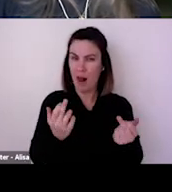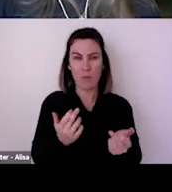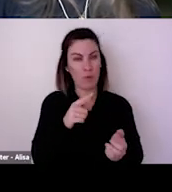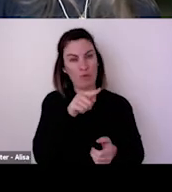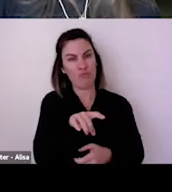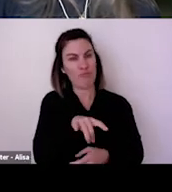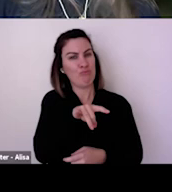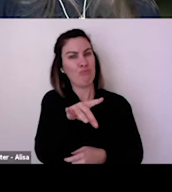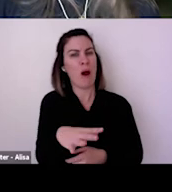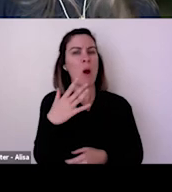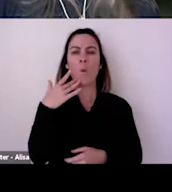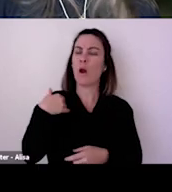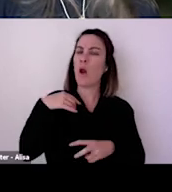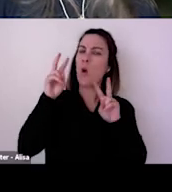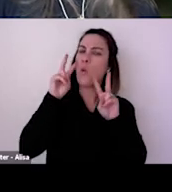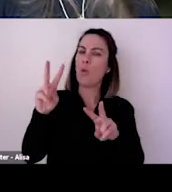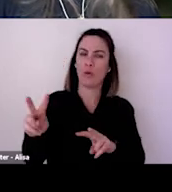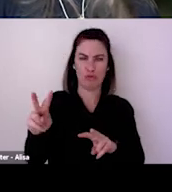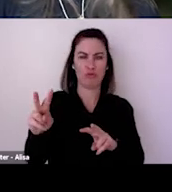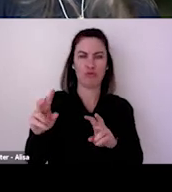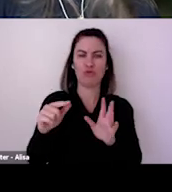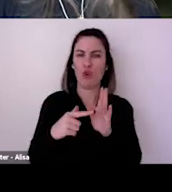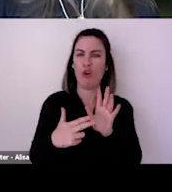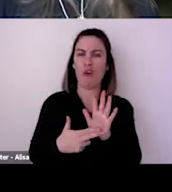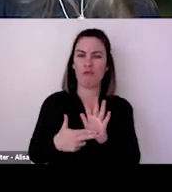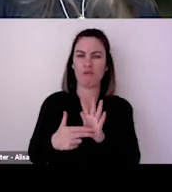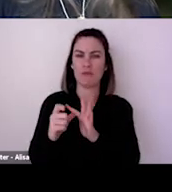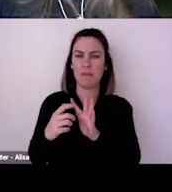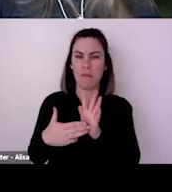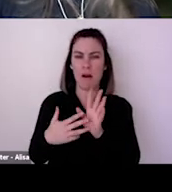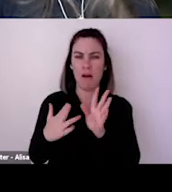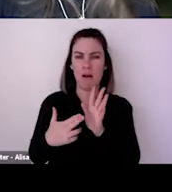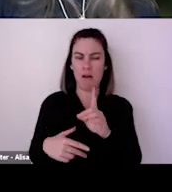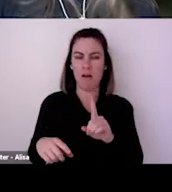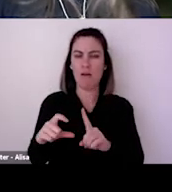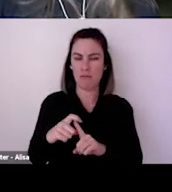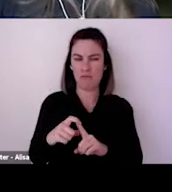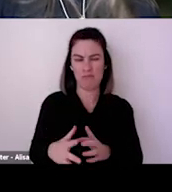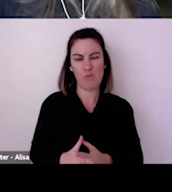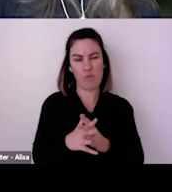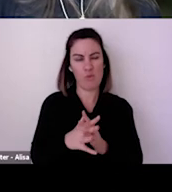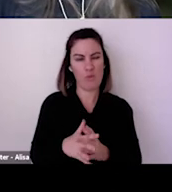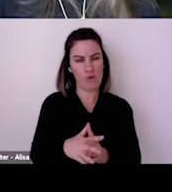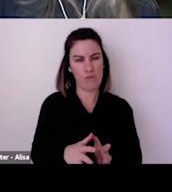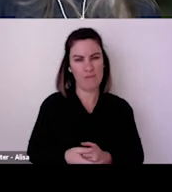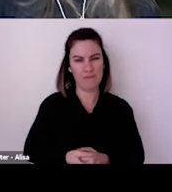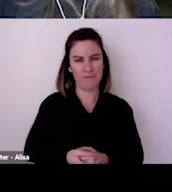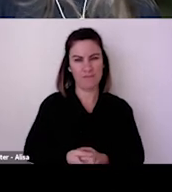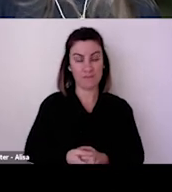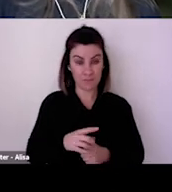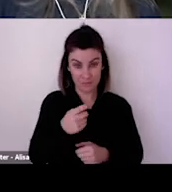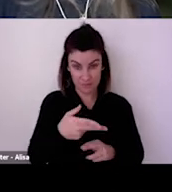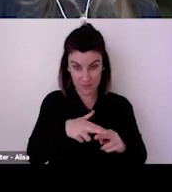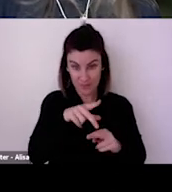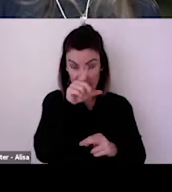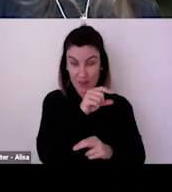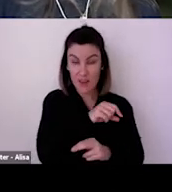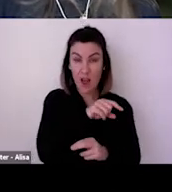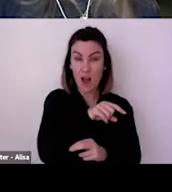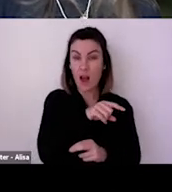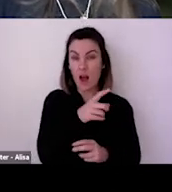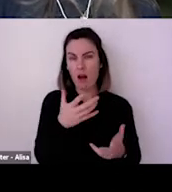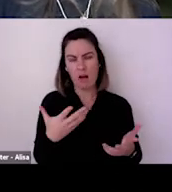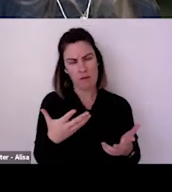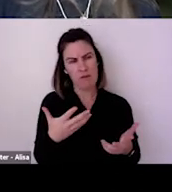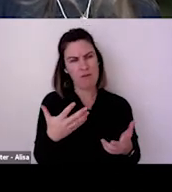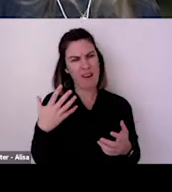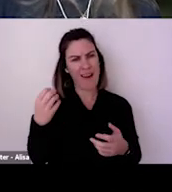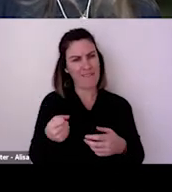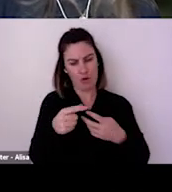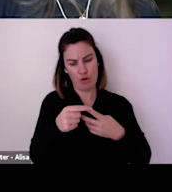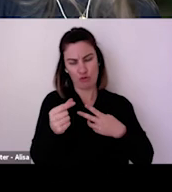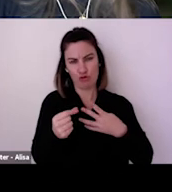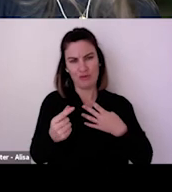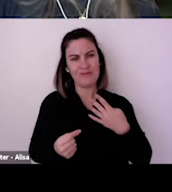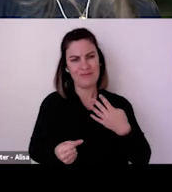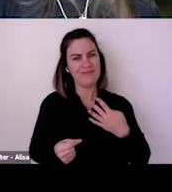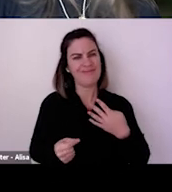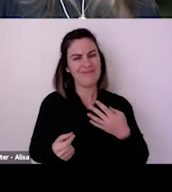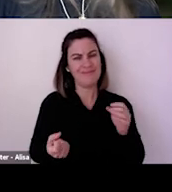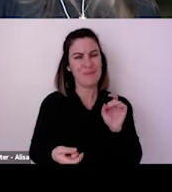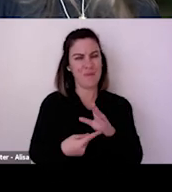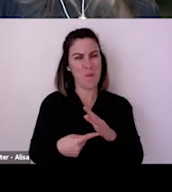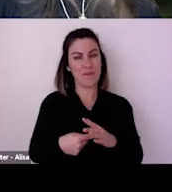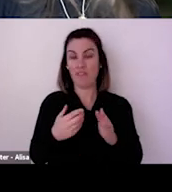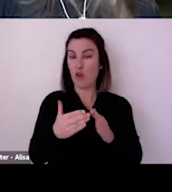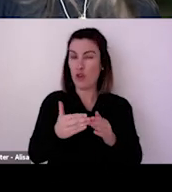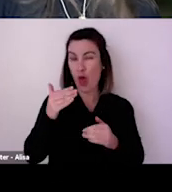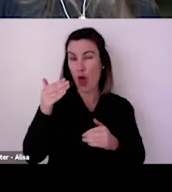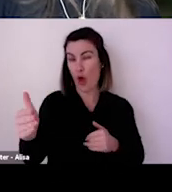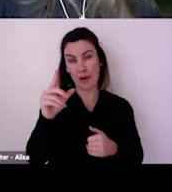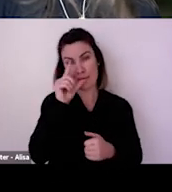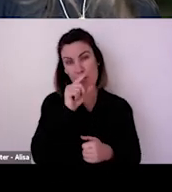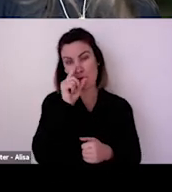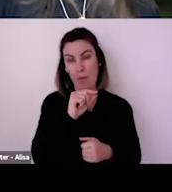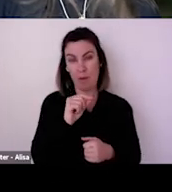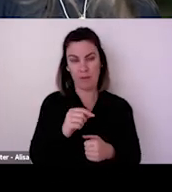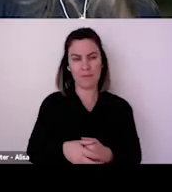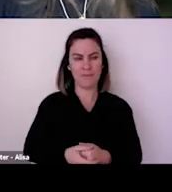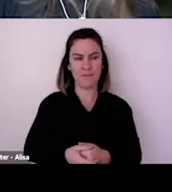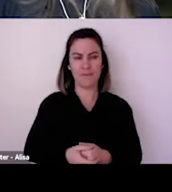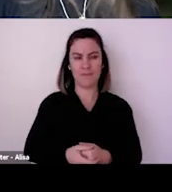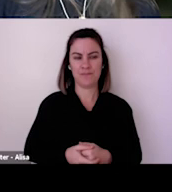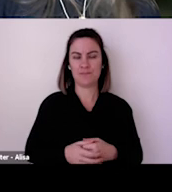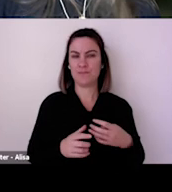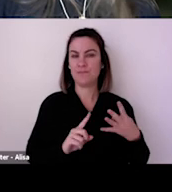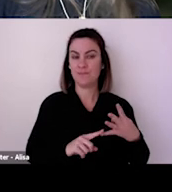Keep an eye out for that one and we'll catch up for a webinar on accessibility for disabled